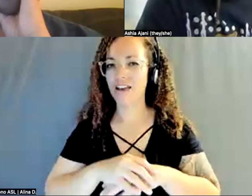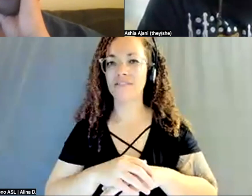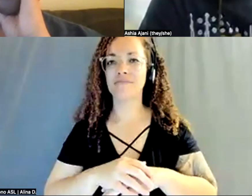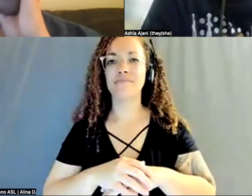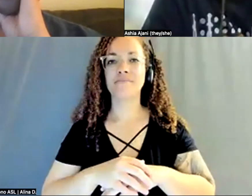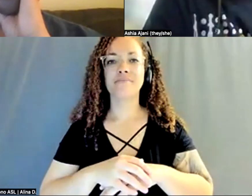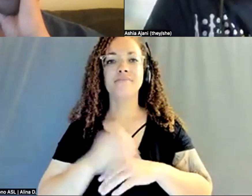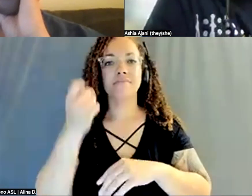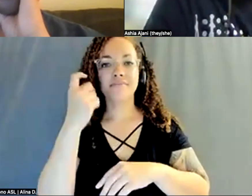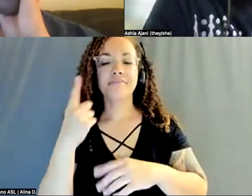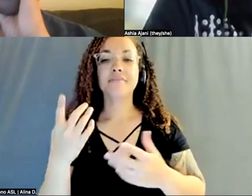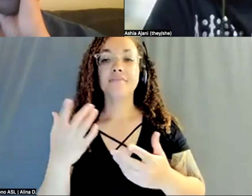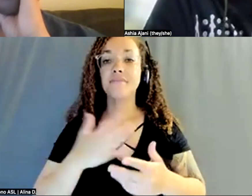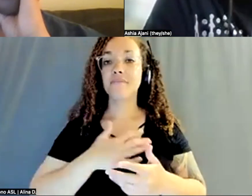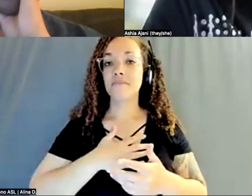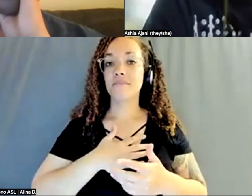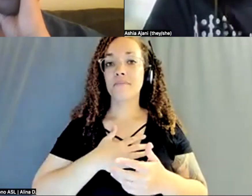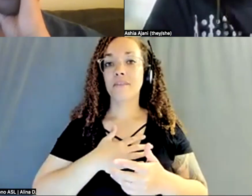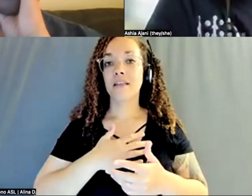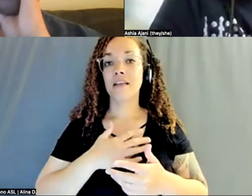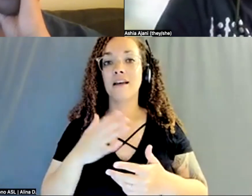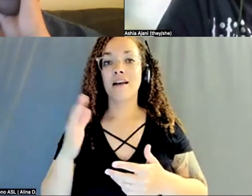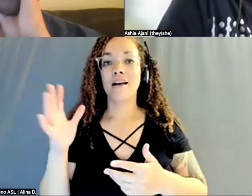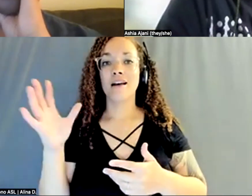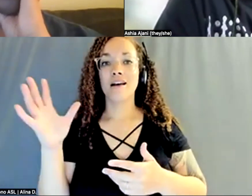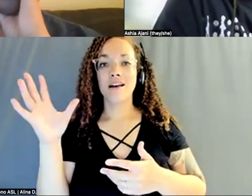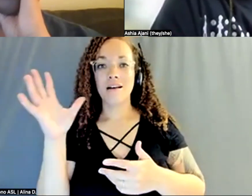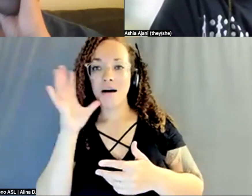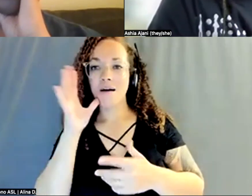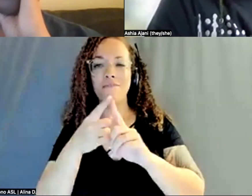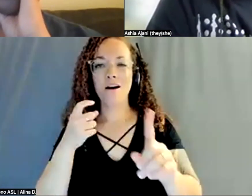and then my mom eventually there was a lot of people don't know this, there was a big wave of